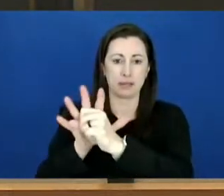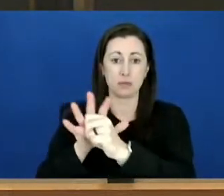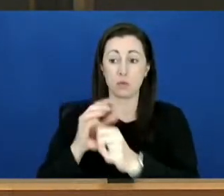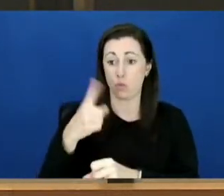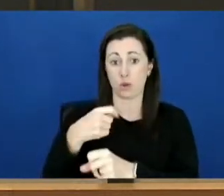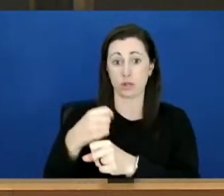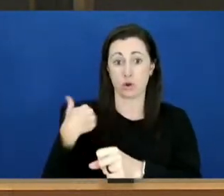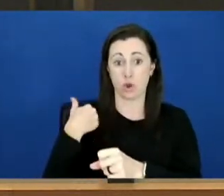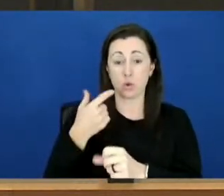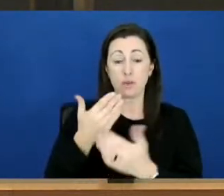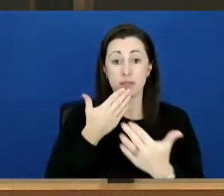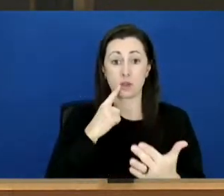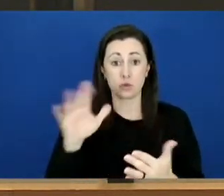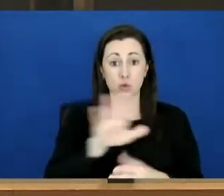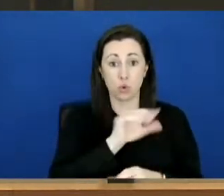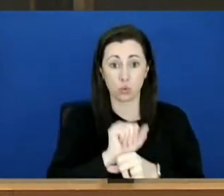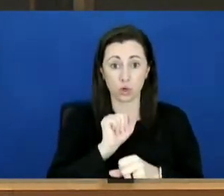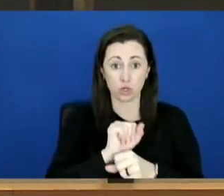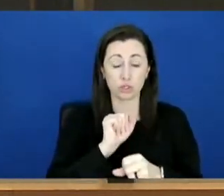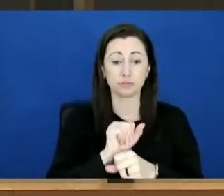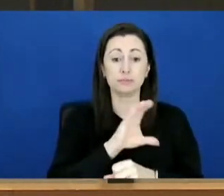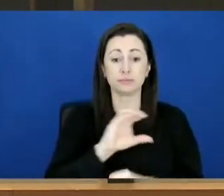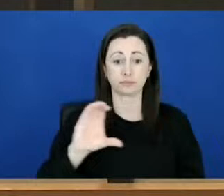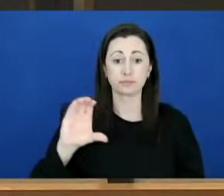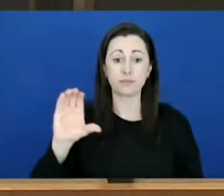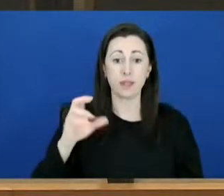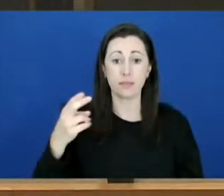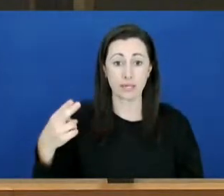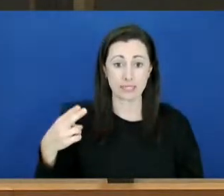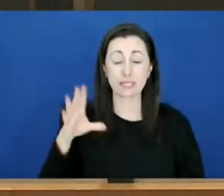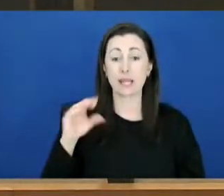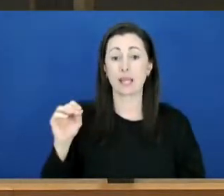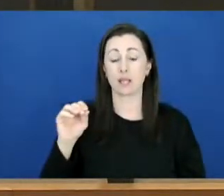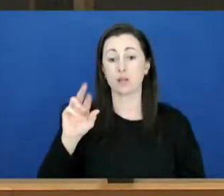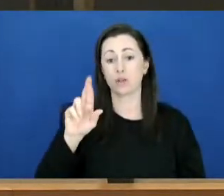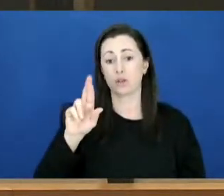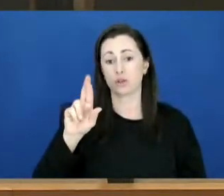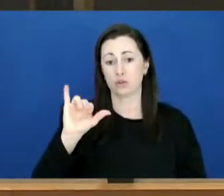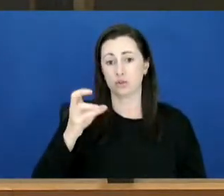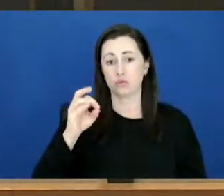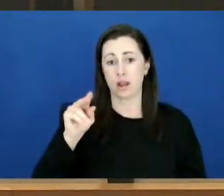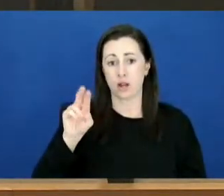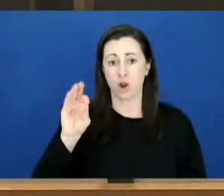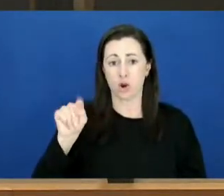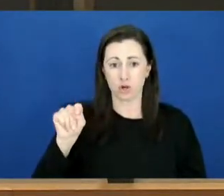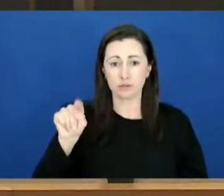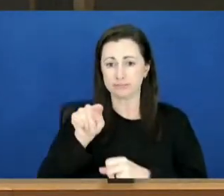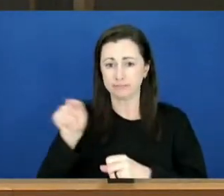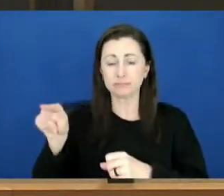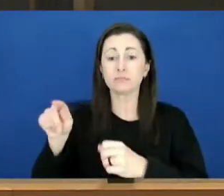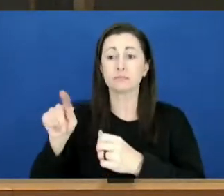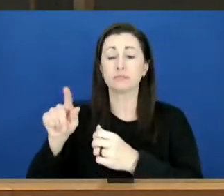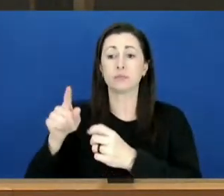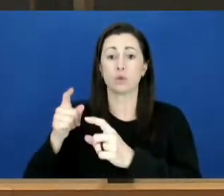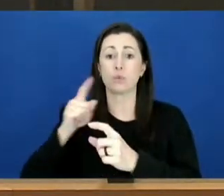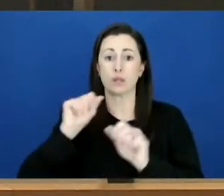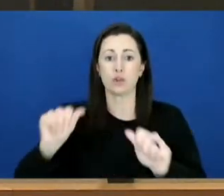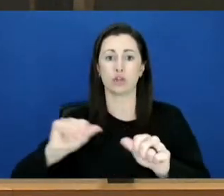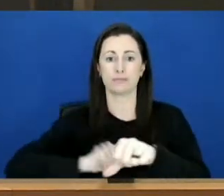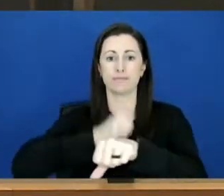THINGS, IT TOOK A PAUSE. BUT A YEAR AGO, THANKS TO YOUR